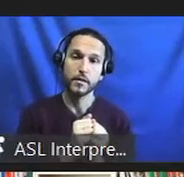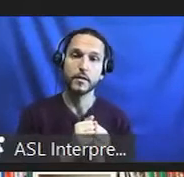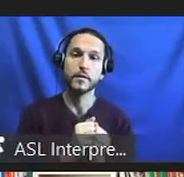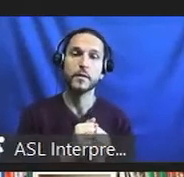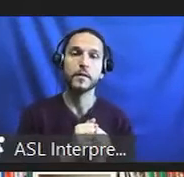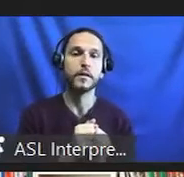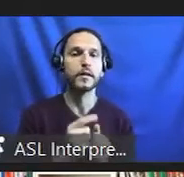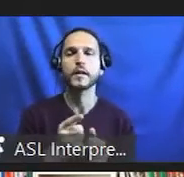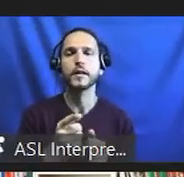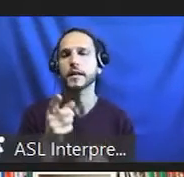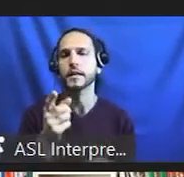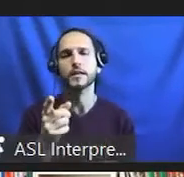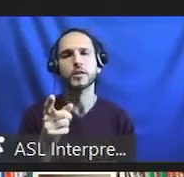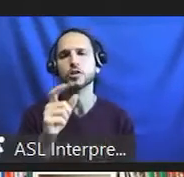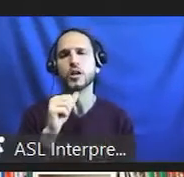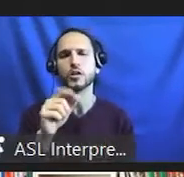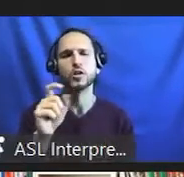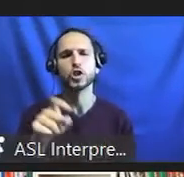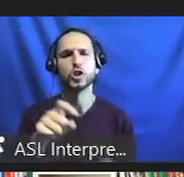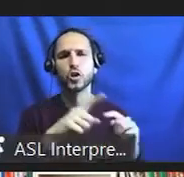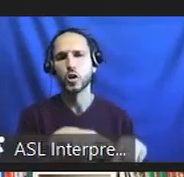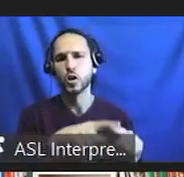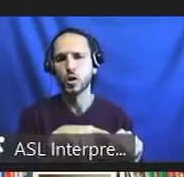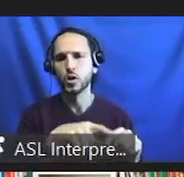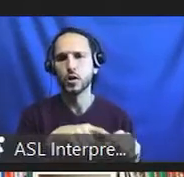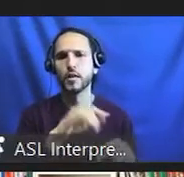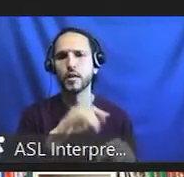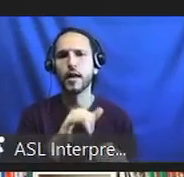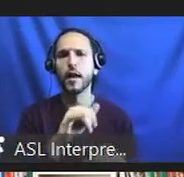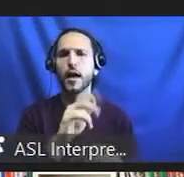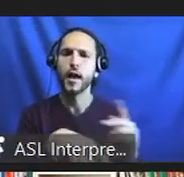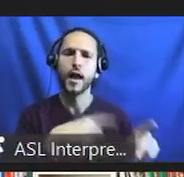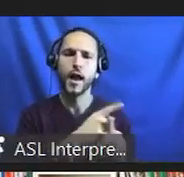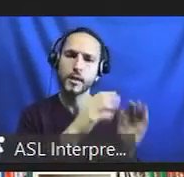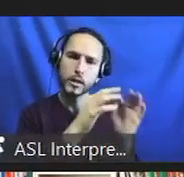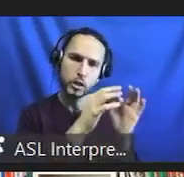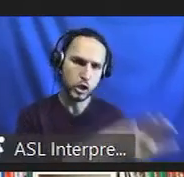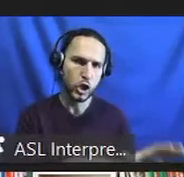we don't think you should rely upon some of these interpreters and some of these aids.